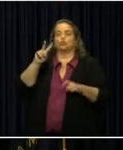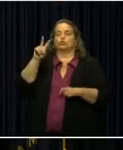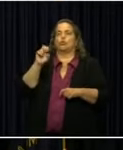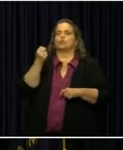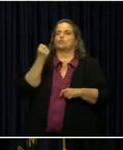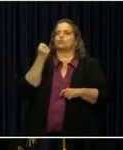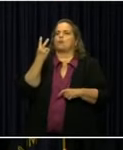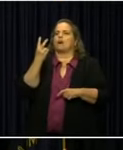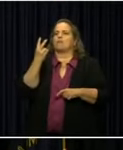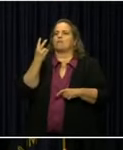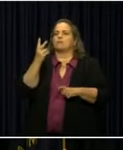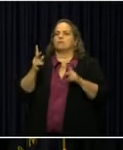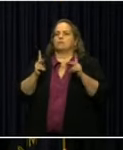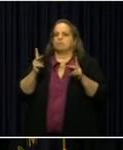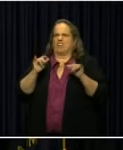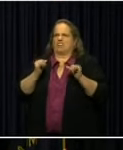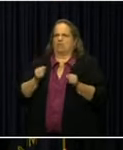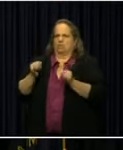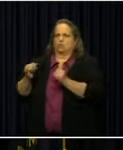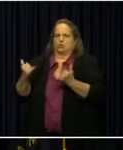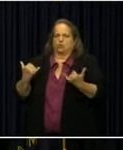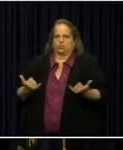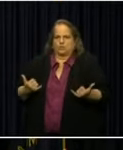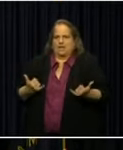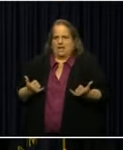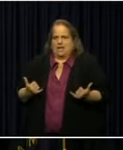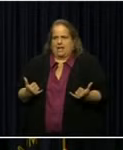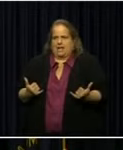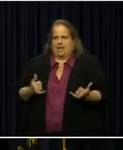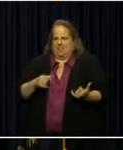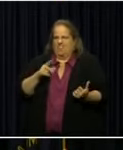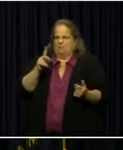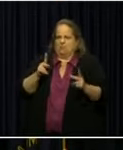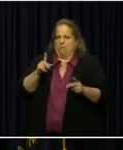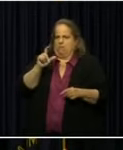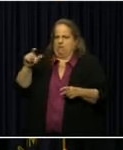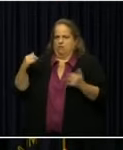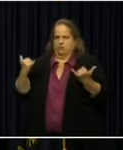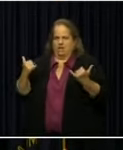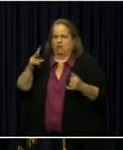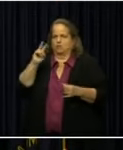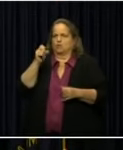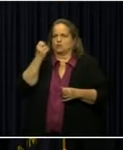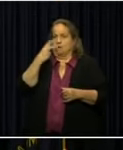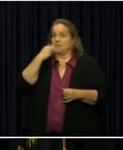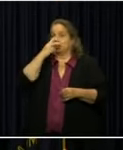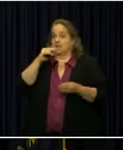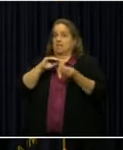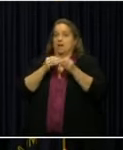COMING WEDNESDAY WE'LL TALK ABOUT THE NEXT SET OF SITES THAT HAVE BEEN CHOSEN PRETTY